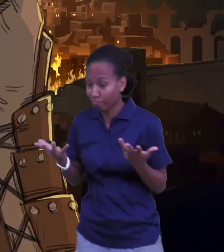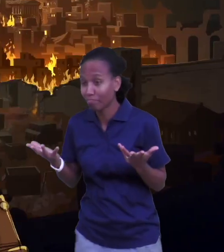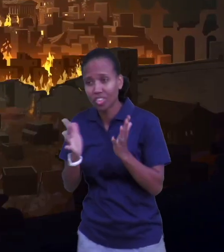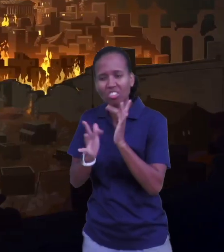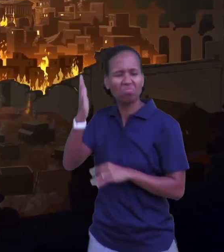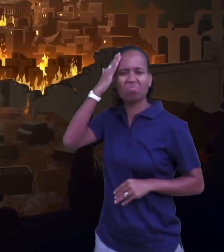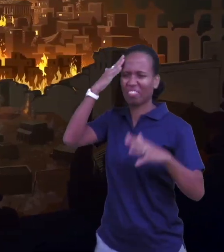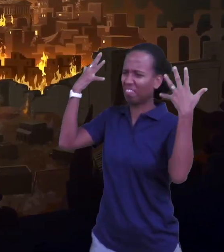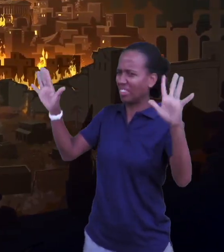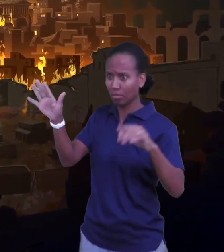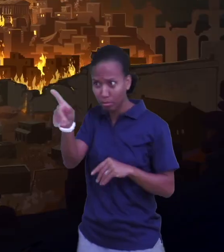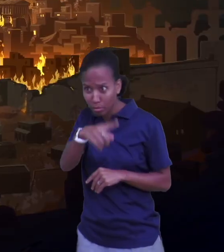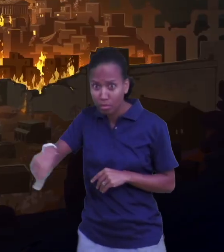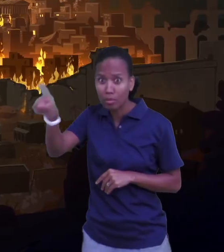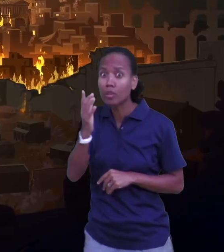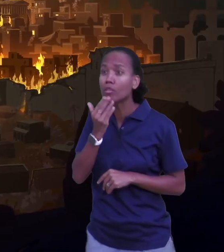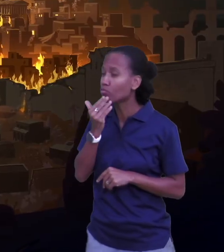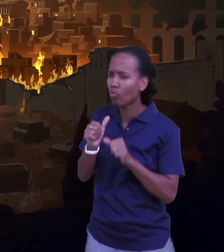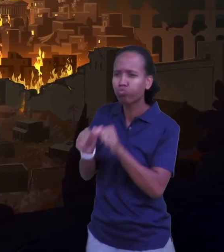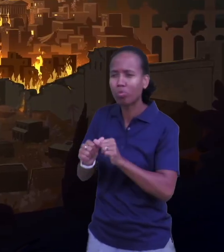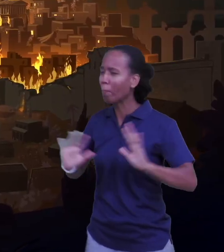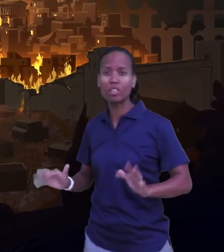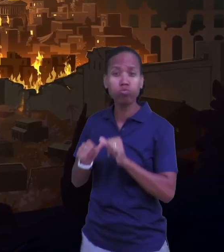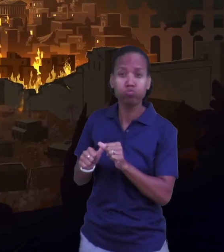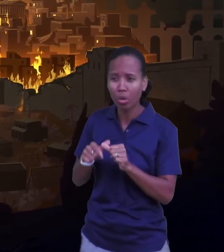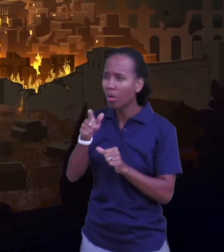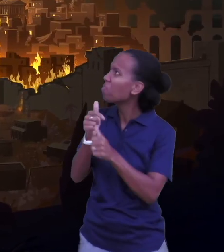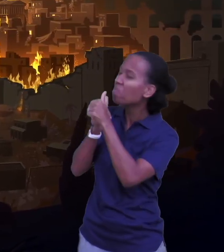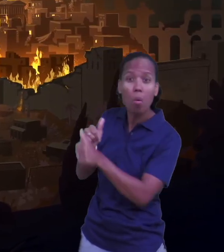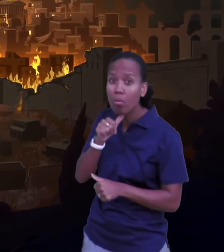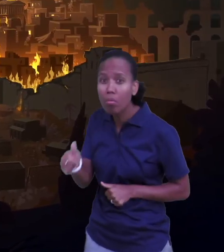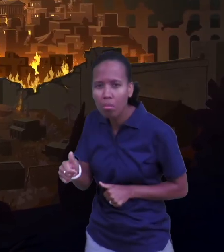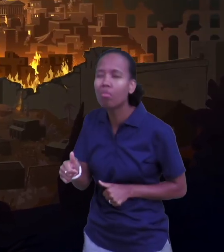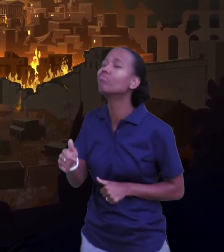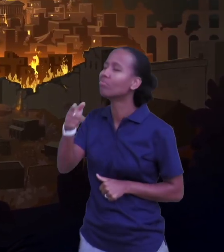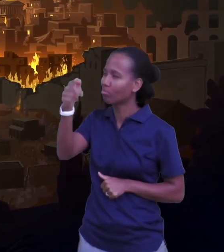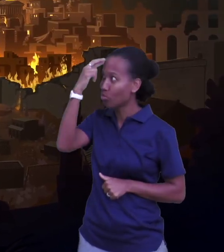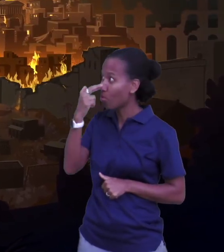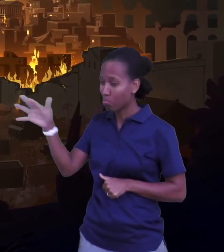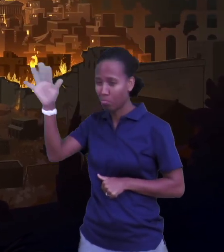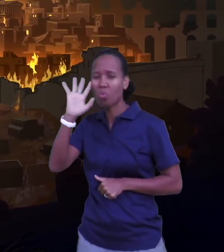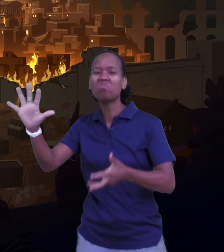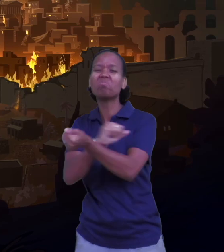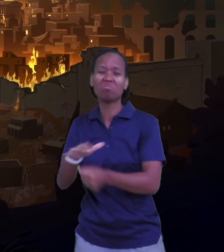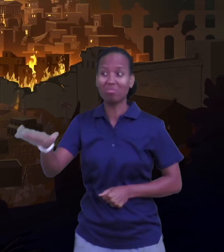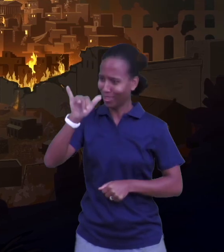Tim: Jesus knew that if Israel kept on their current path, they would be destroyed by Rome.